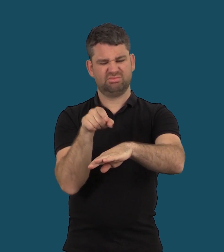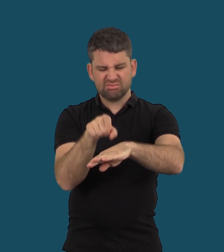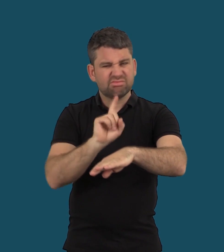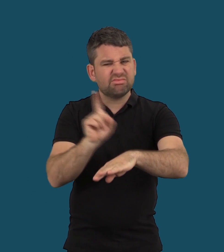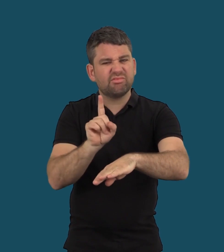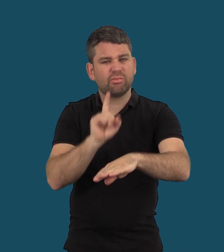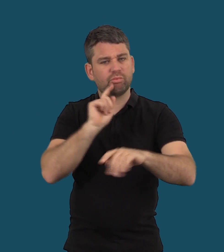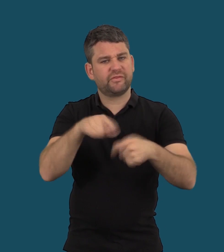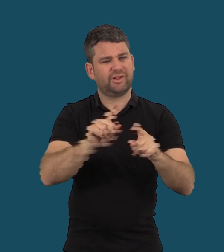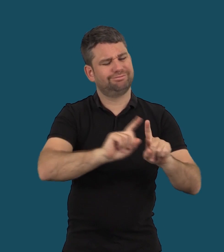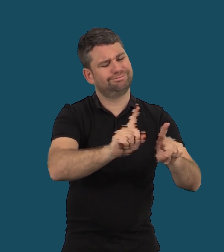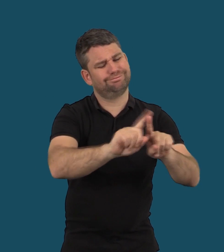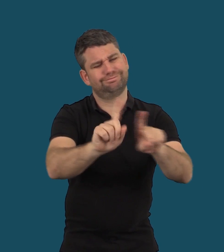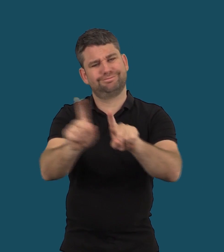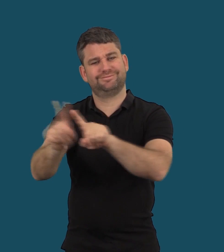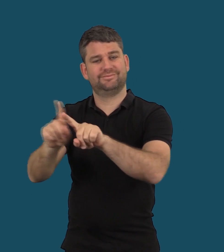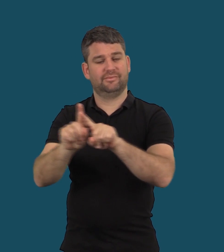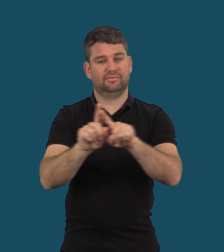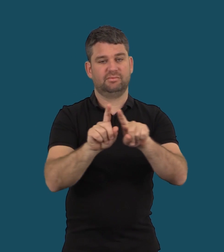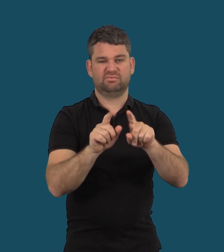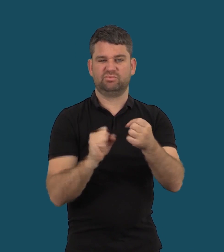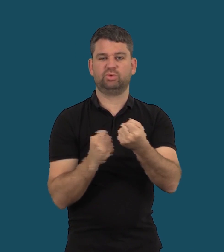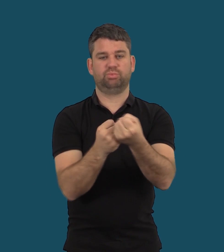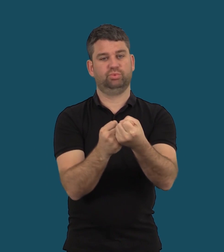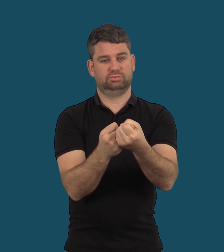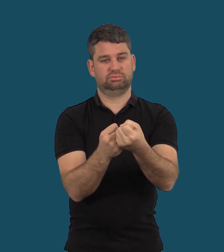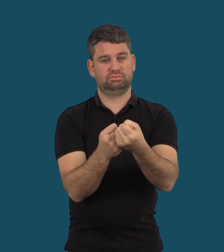Here you can access different forms of support.